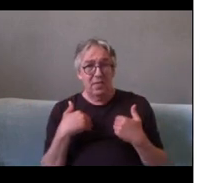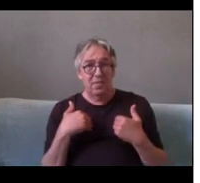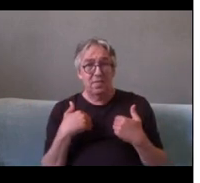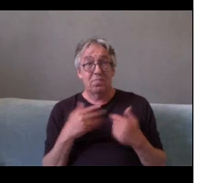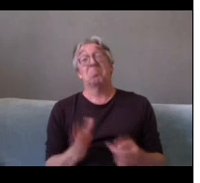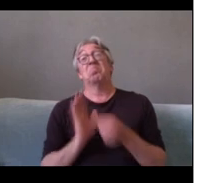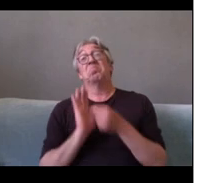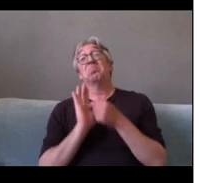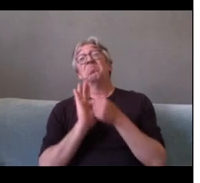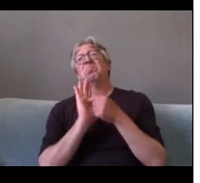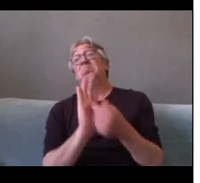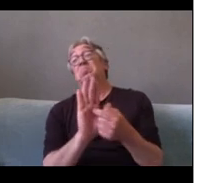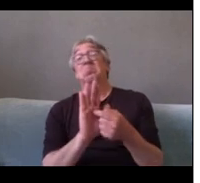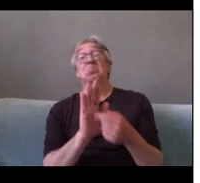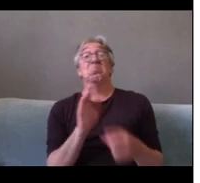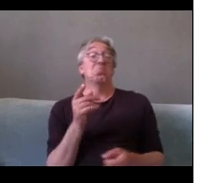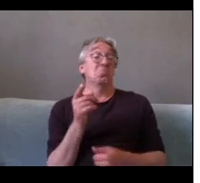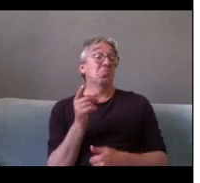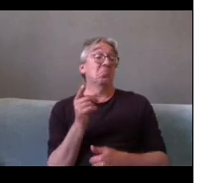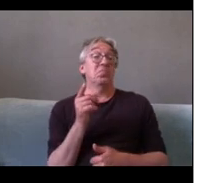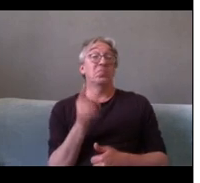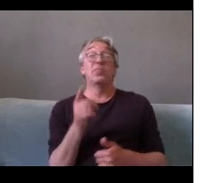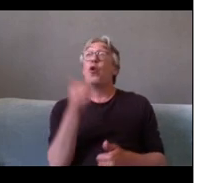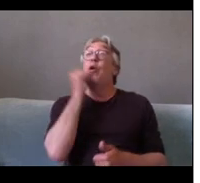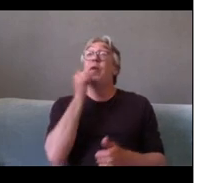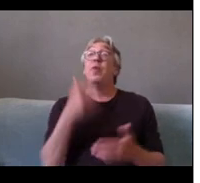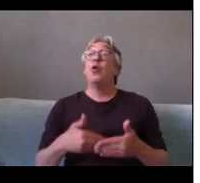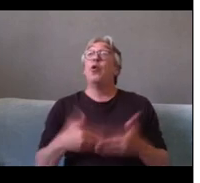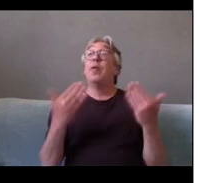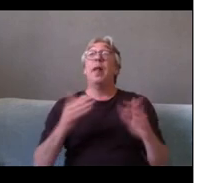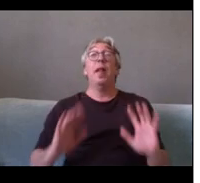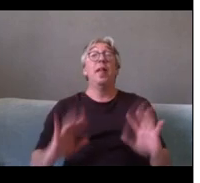in performing daily living activities such as seeing, hearing, speaking,